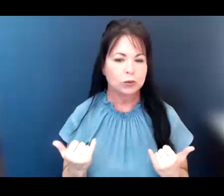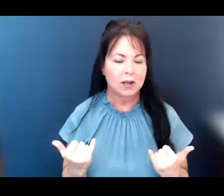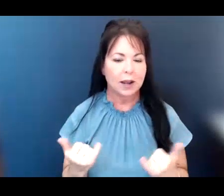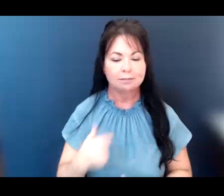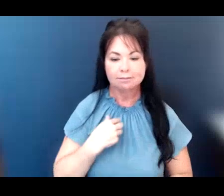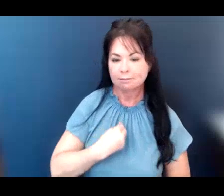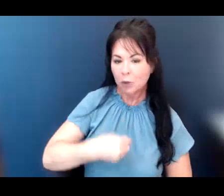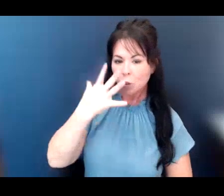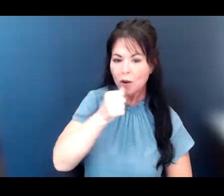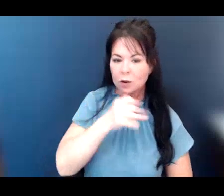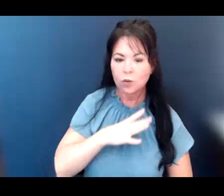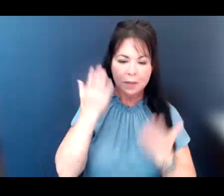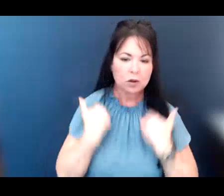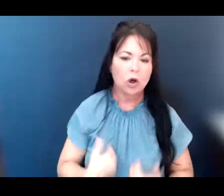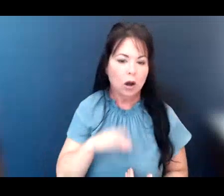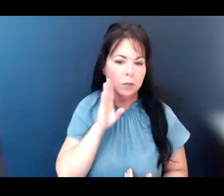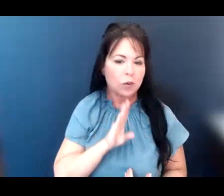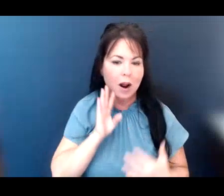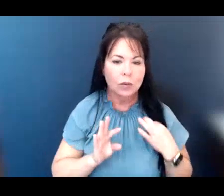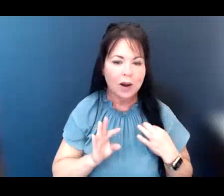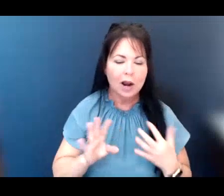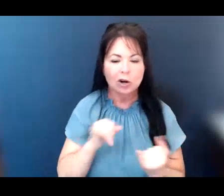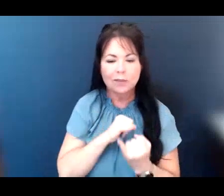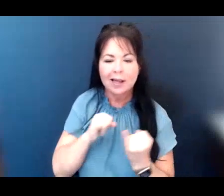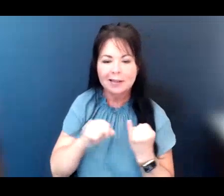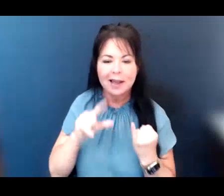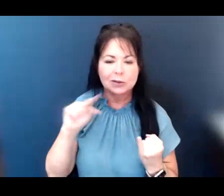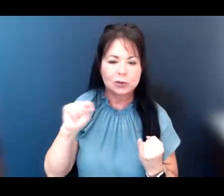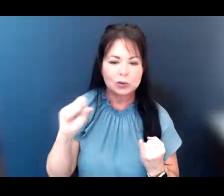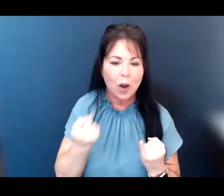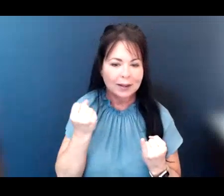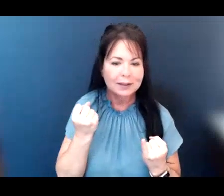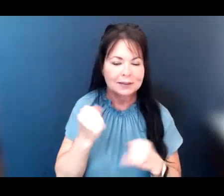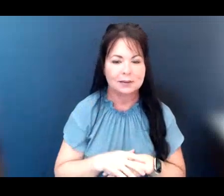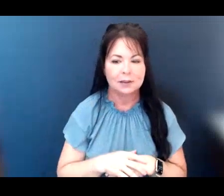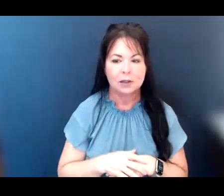brown hair in my late 20s. Today, I have the GAAD background present behind me,